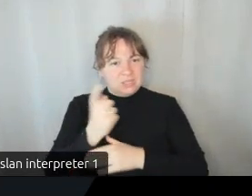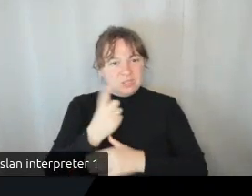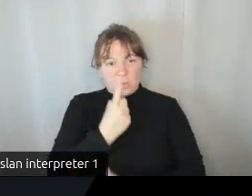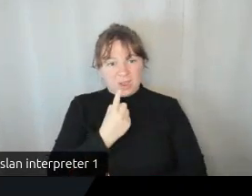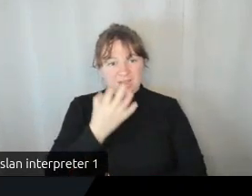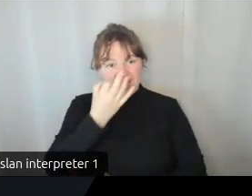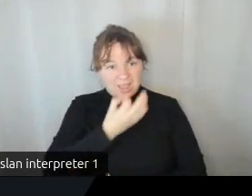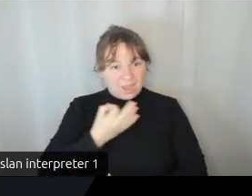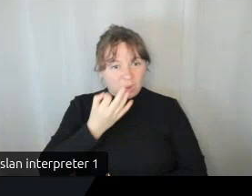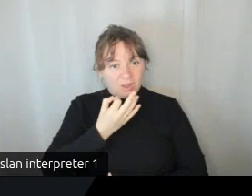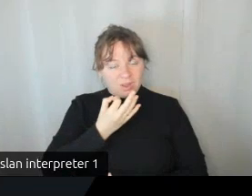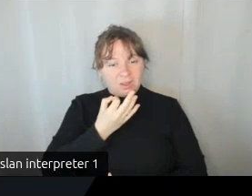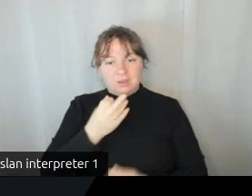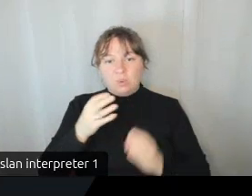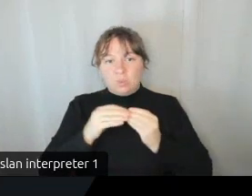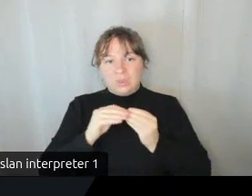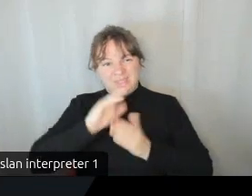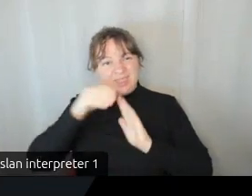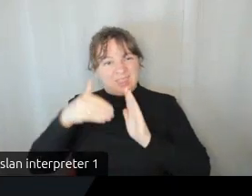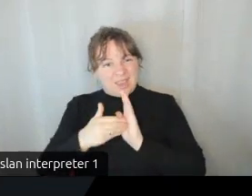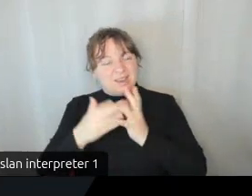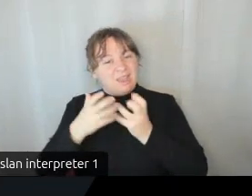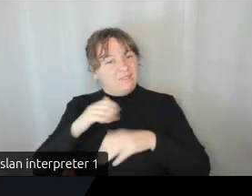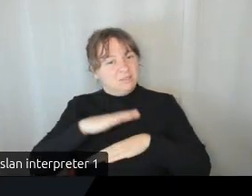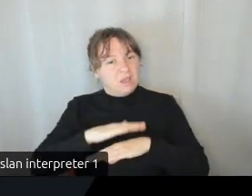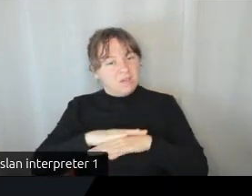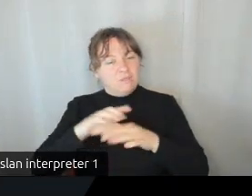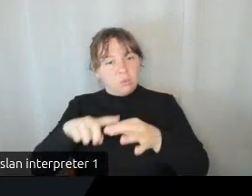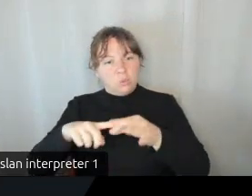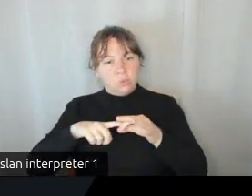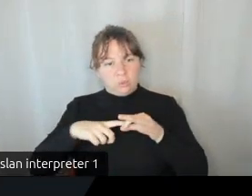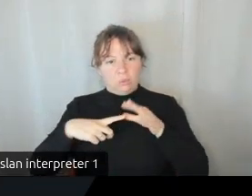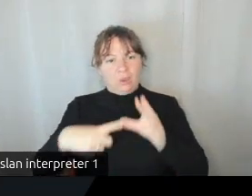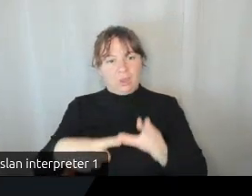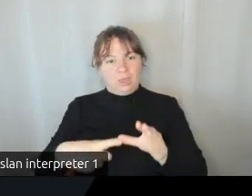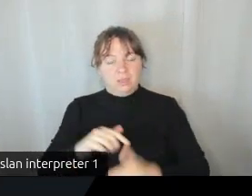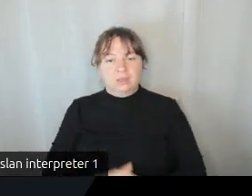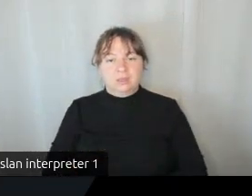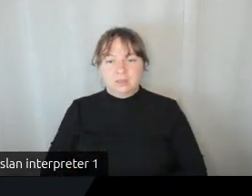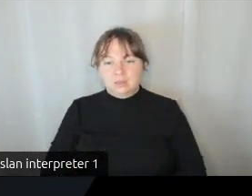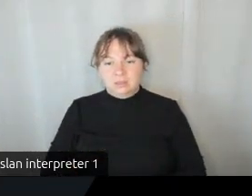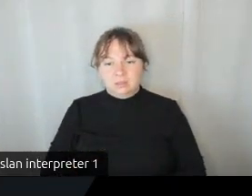time at the end for a Q&A session. So, if you do have any questions for the speakers today,